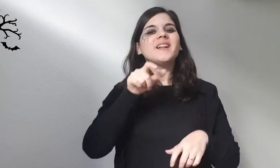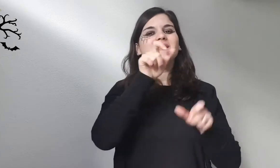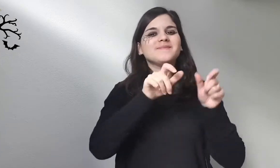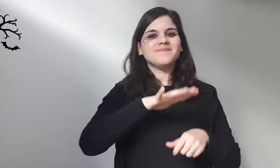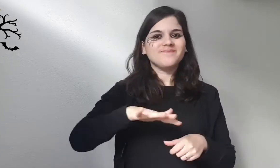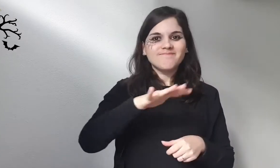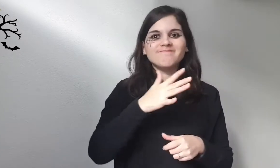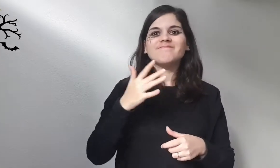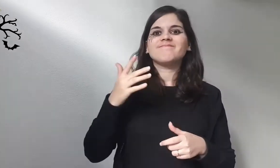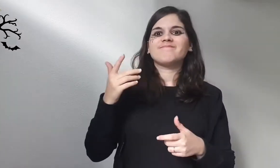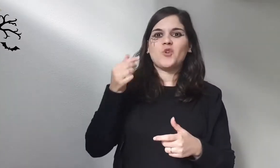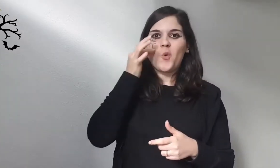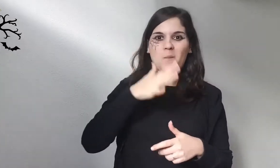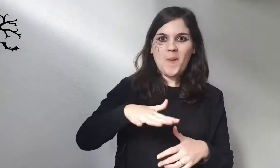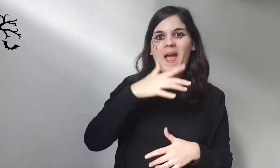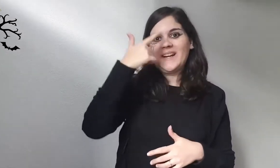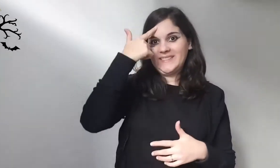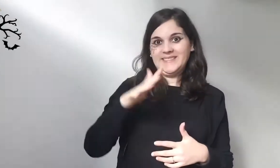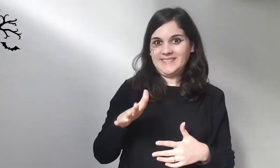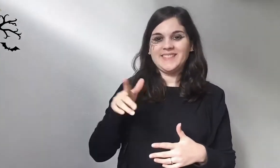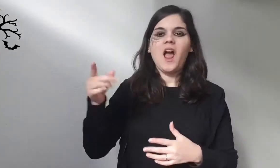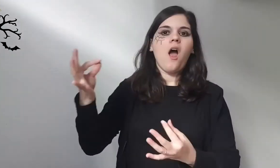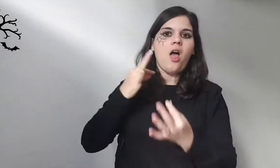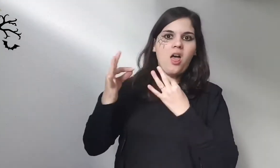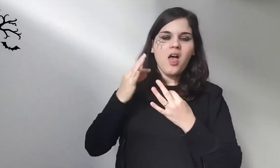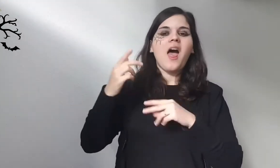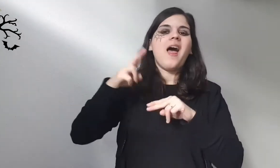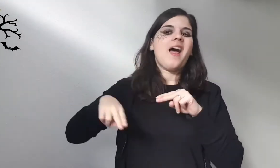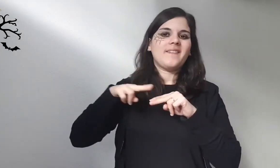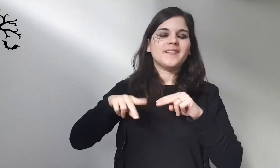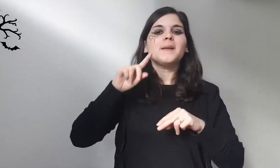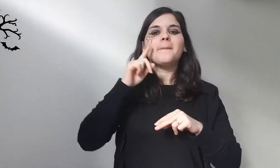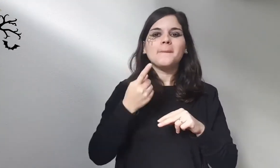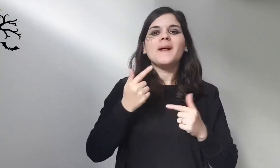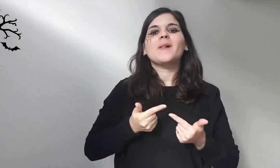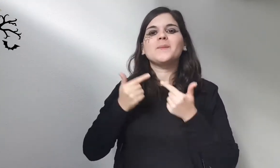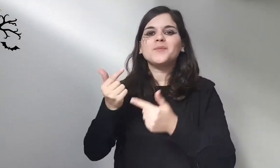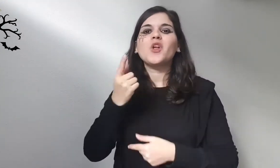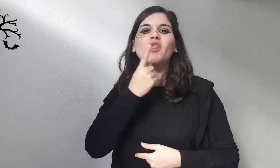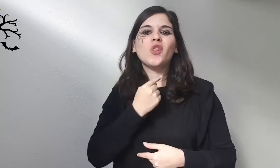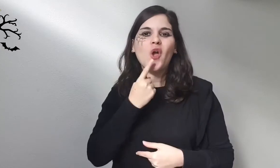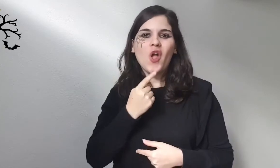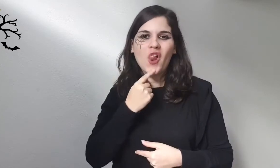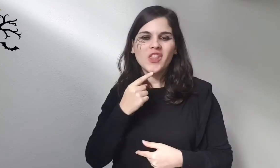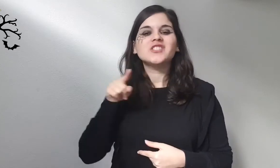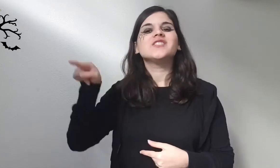Humans to avoid their spite gave them sweets